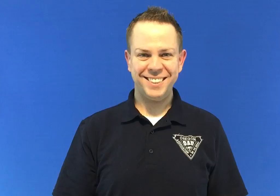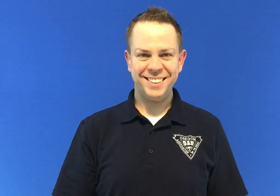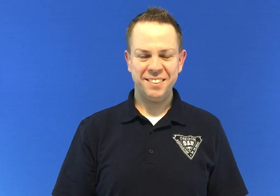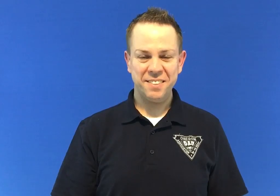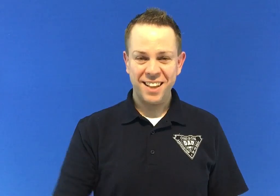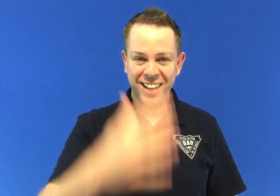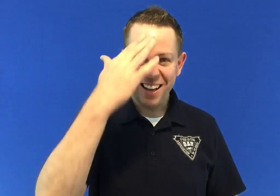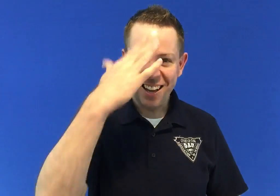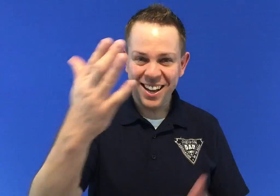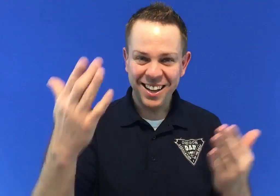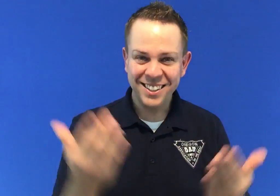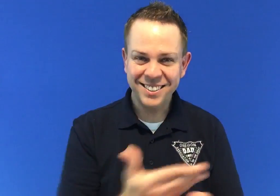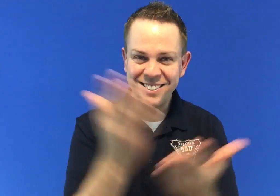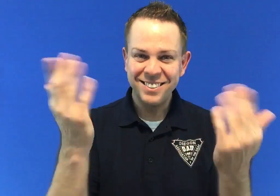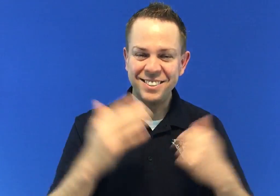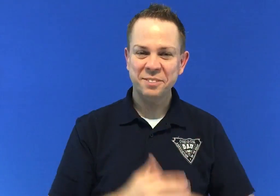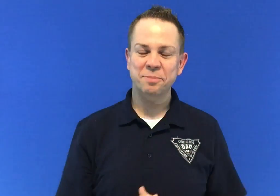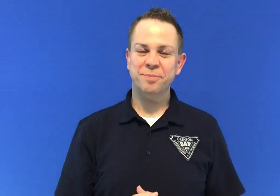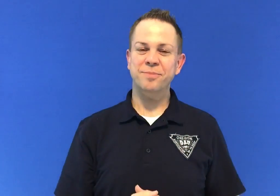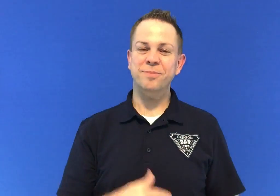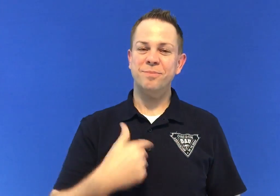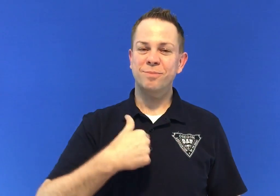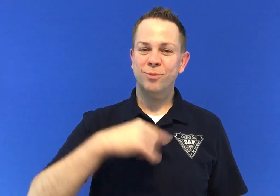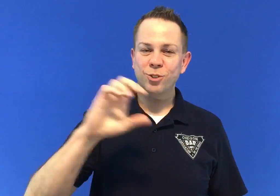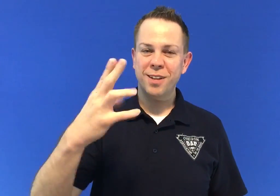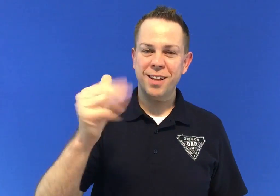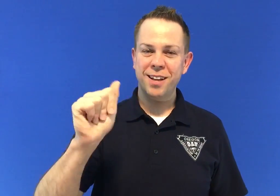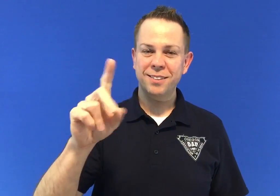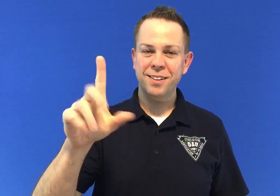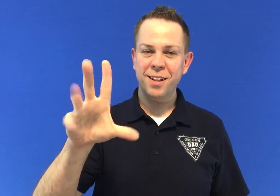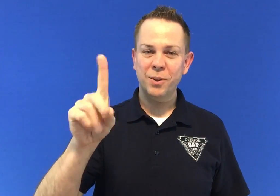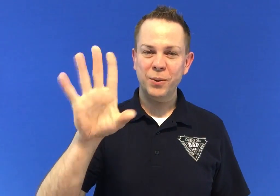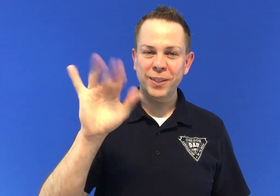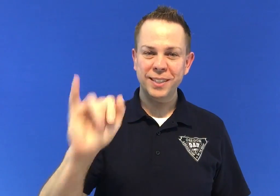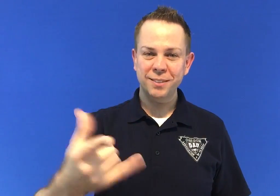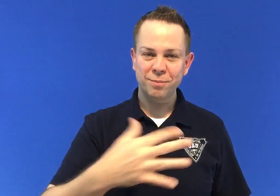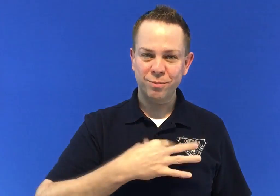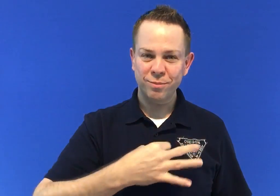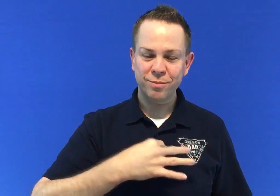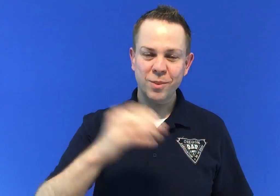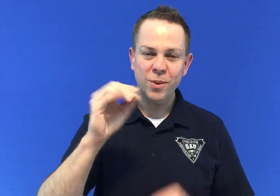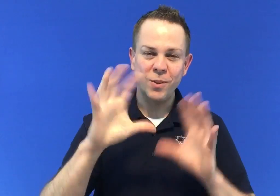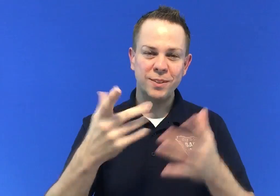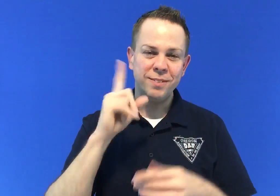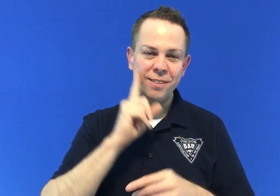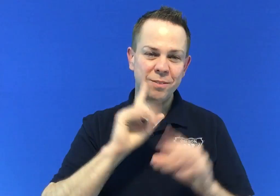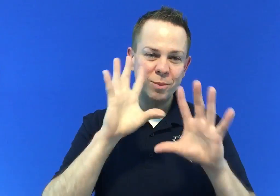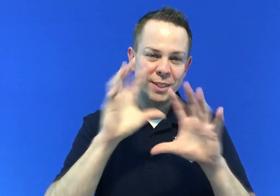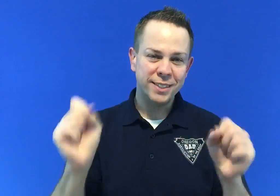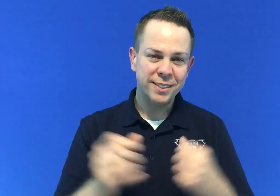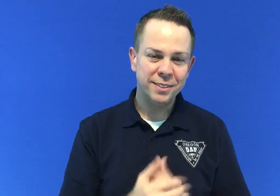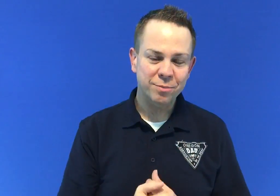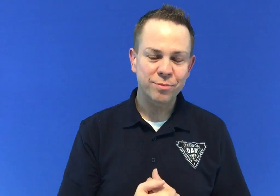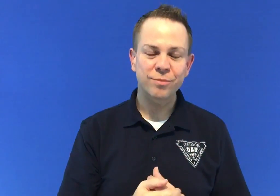Hello. My name is Chad A. Ludwig, President of the Oregon Association of the Deaf.